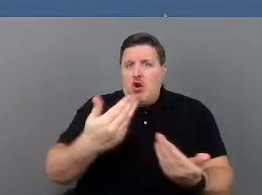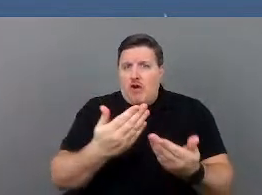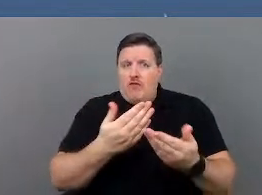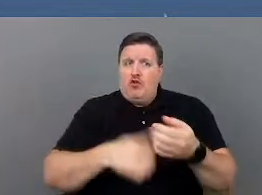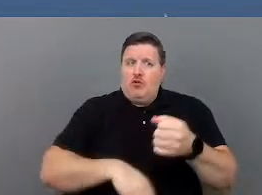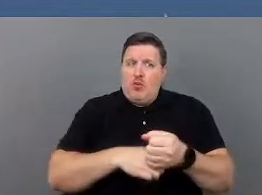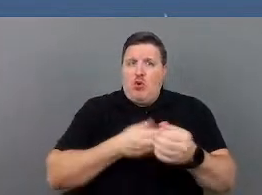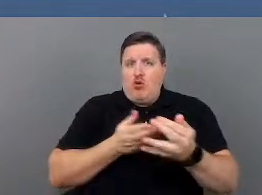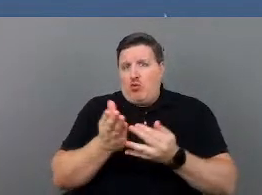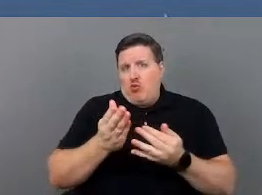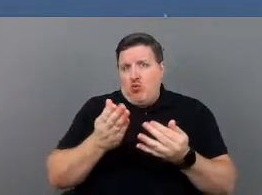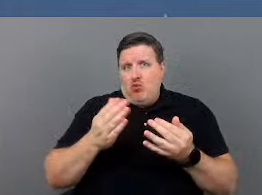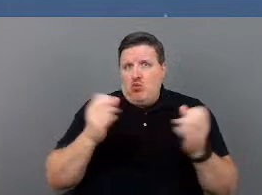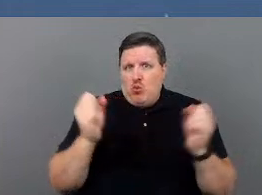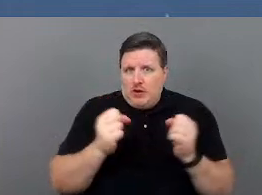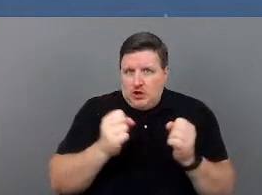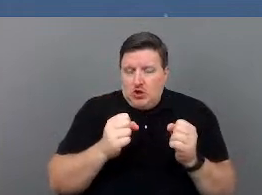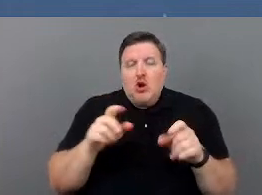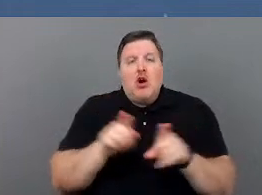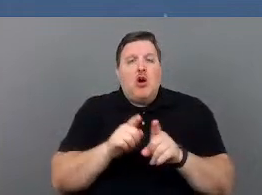WE ALSO UPDATED OUR BLOCK CONTACT LIST WITH EMAILS AND PHONE NUMBERS.